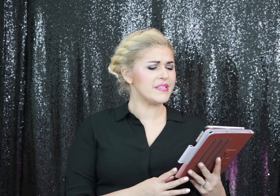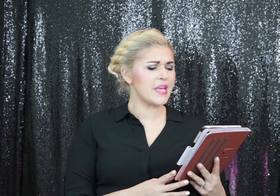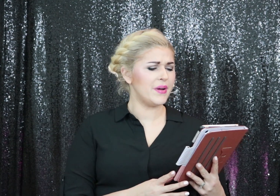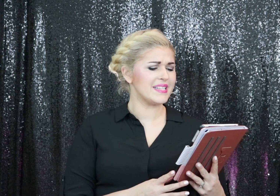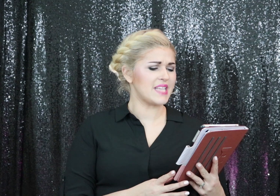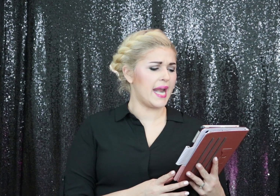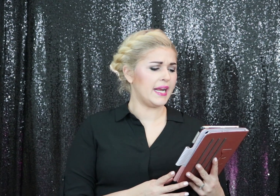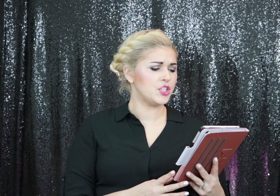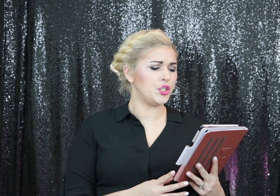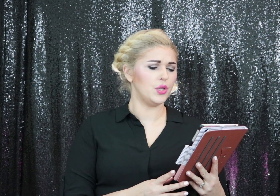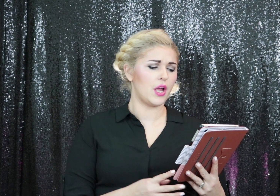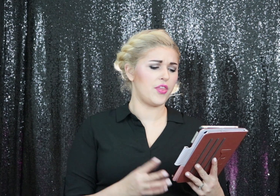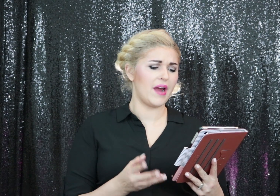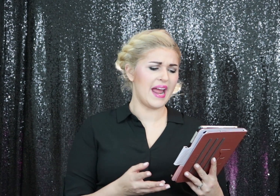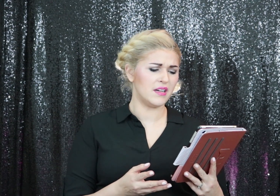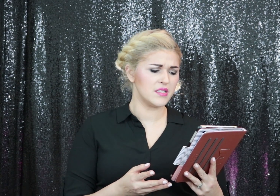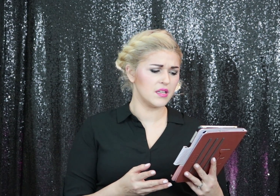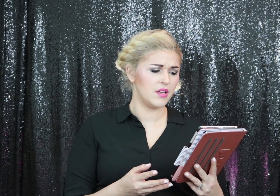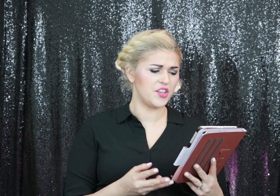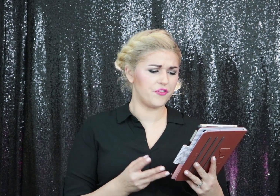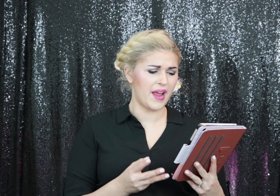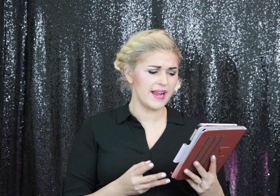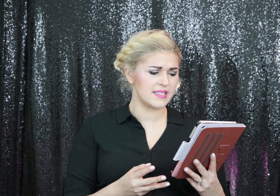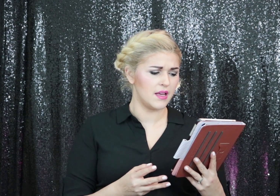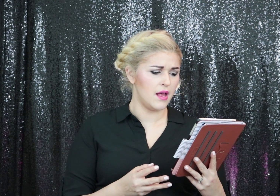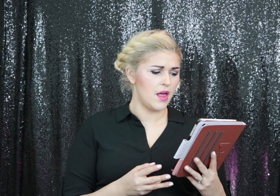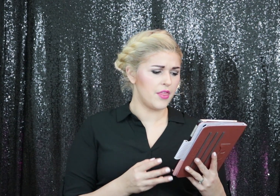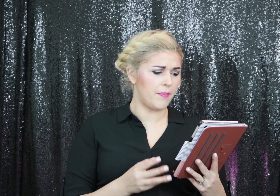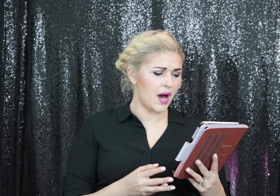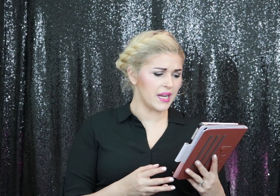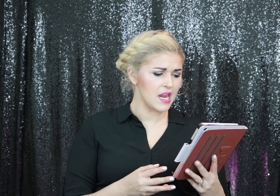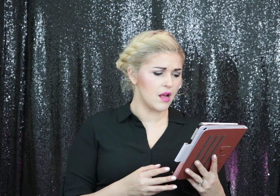When someone assigning, do you look at their hands? Their face, their body,